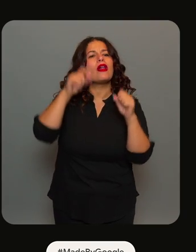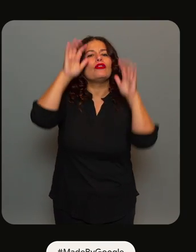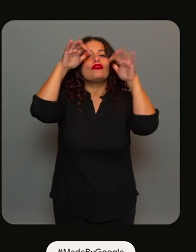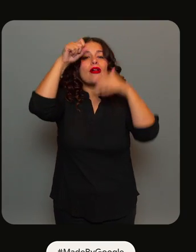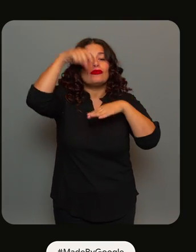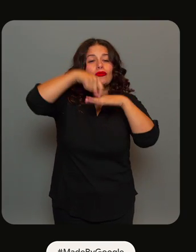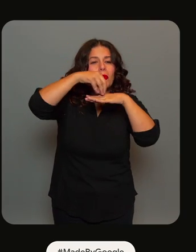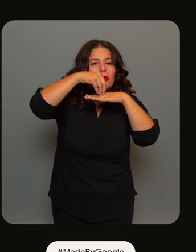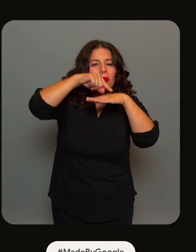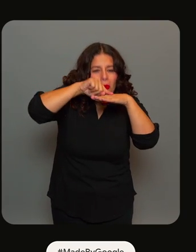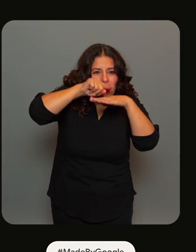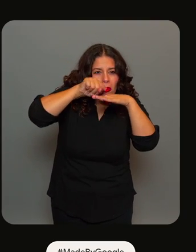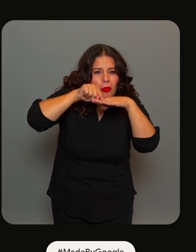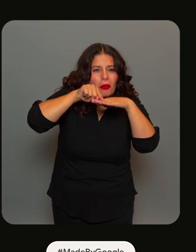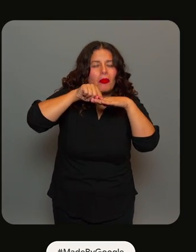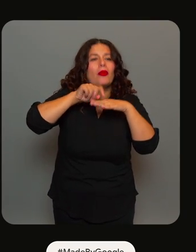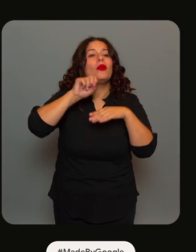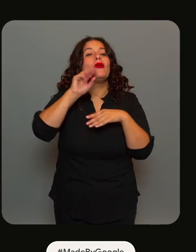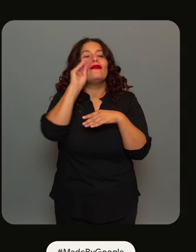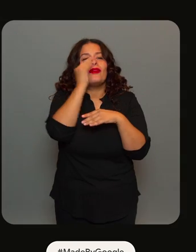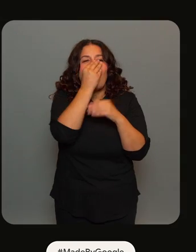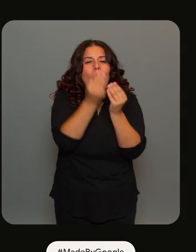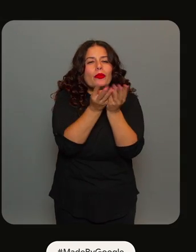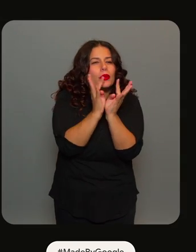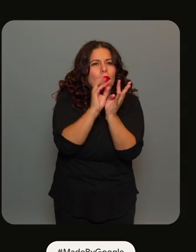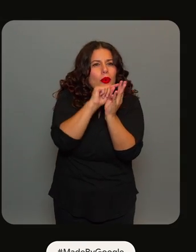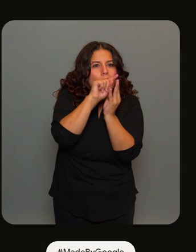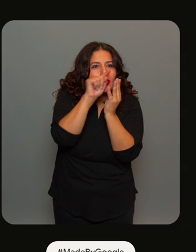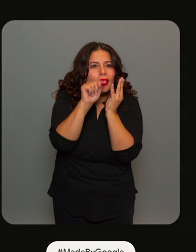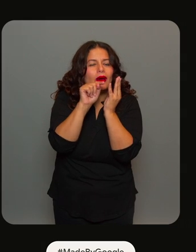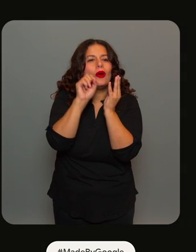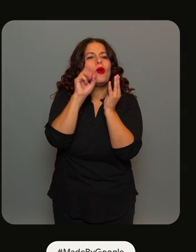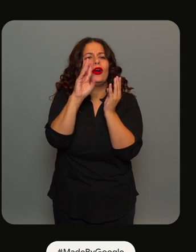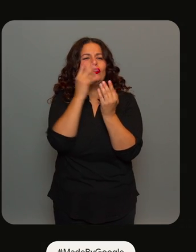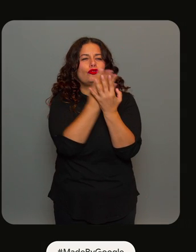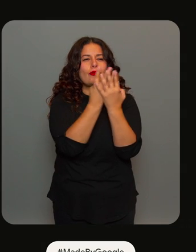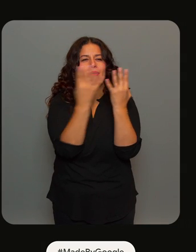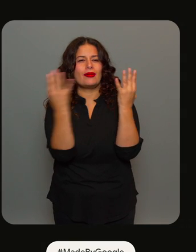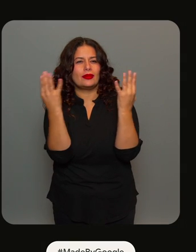individual flower petals, grains of pollen, and the most minute